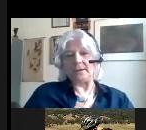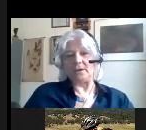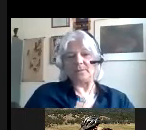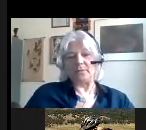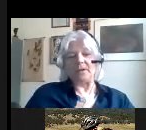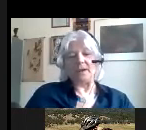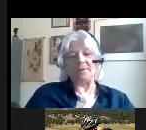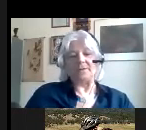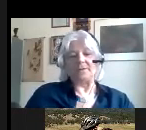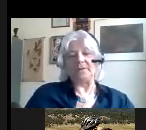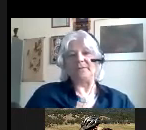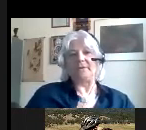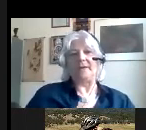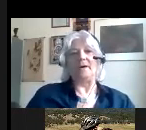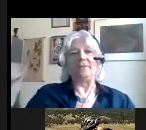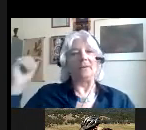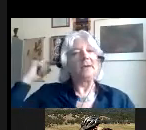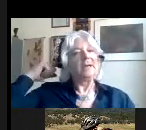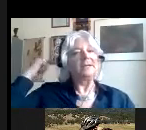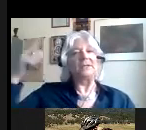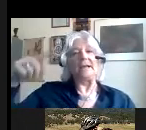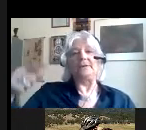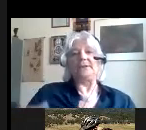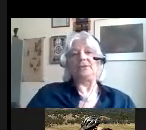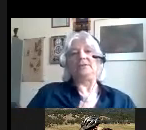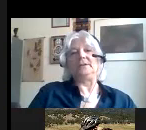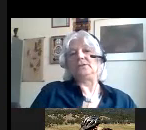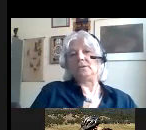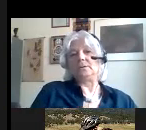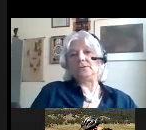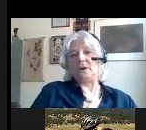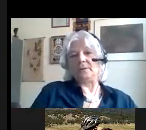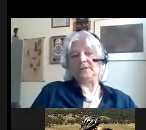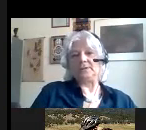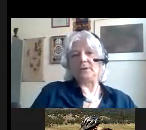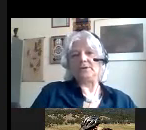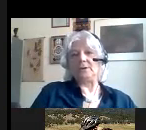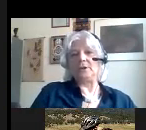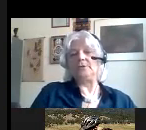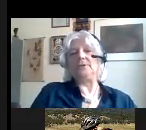Again, they do take a little bit more time, but they're going to be very helpful. And this is that intersection of the historical trauma, because it's going to include